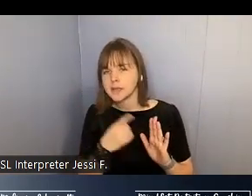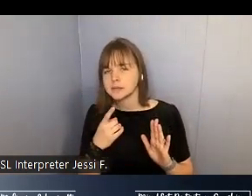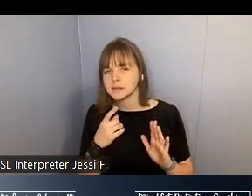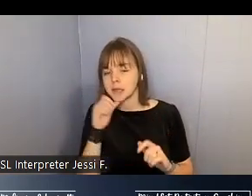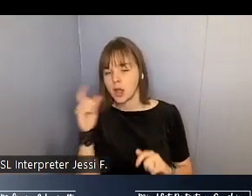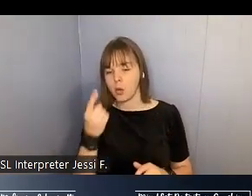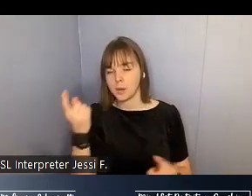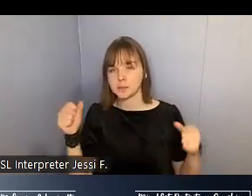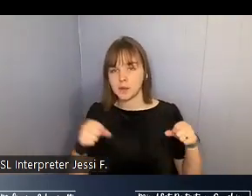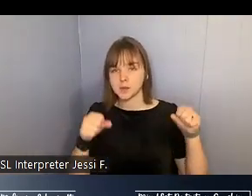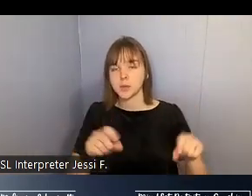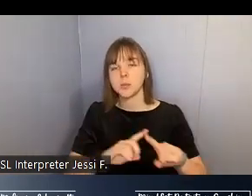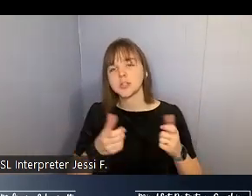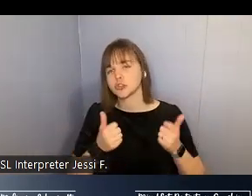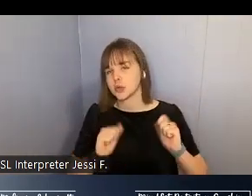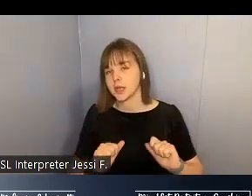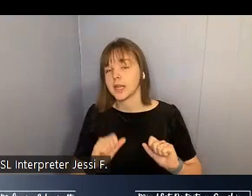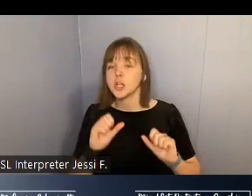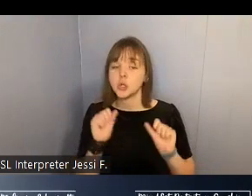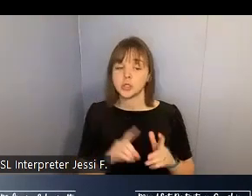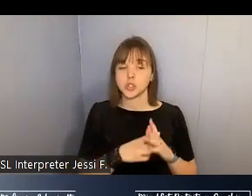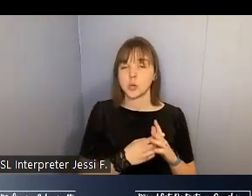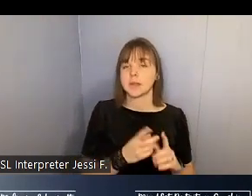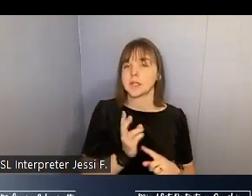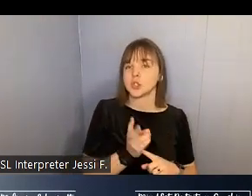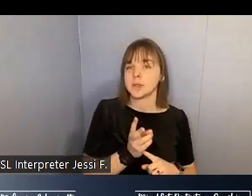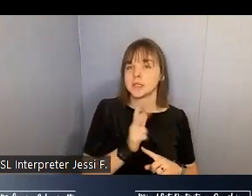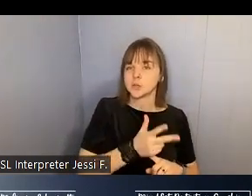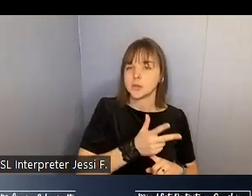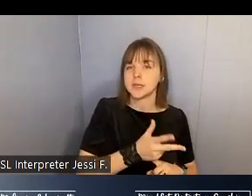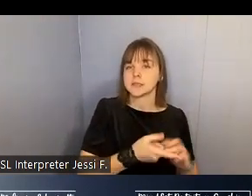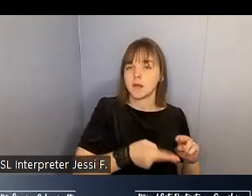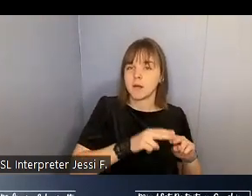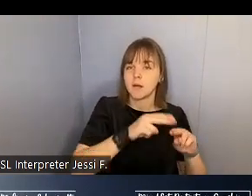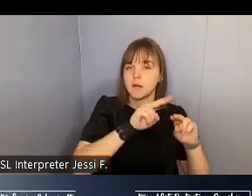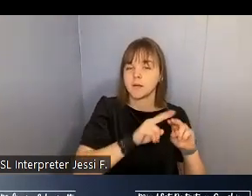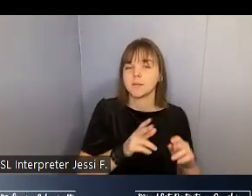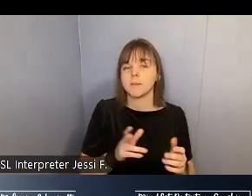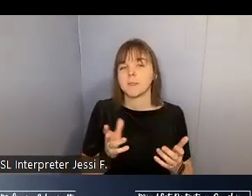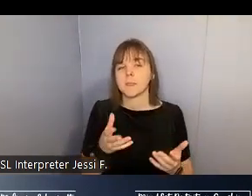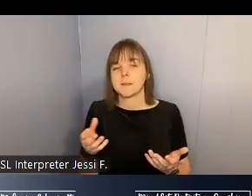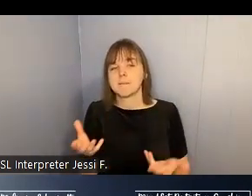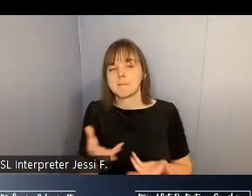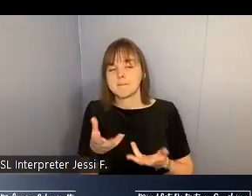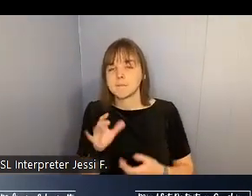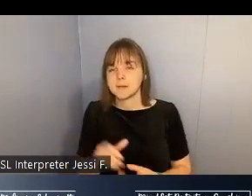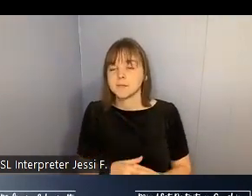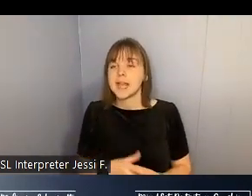is don't just get around to eating when you get around to eating. Don't treat eating like an inconvenience.